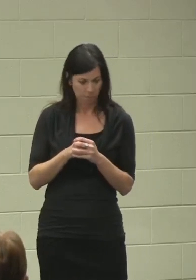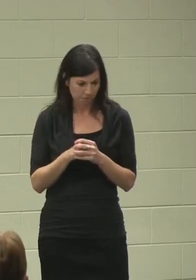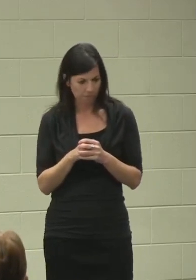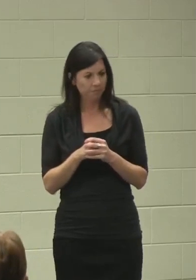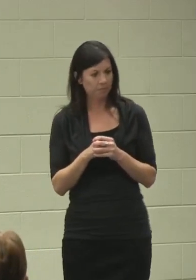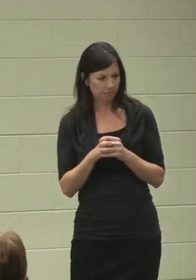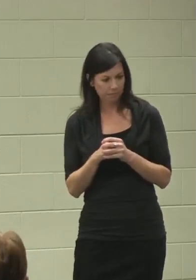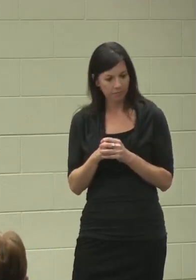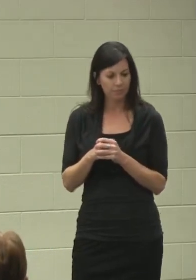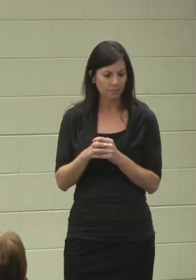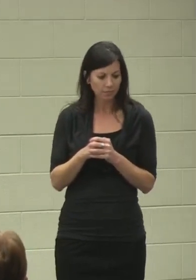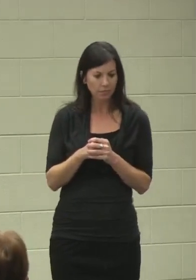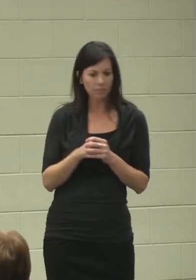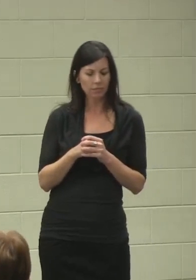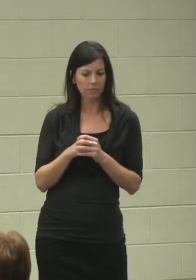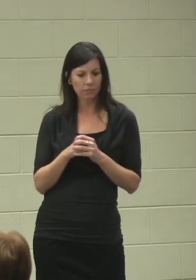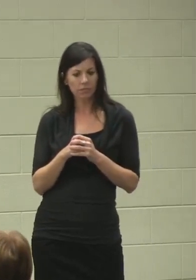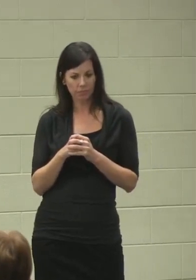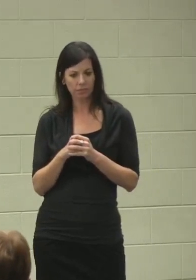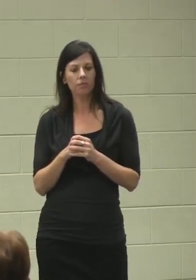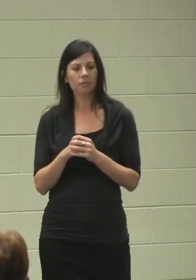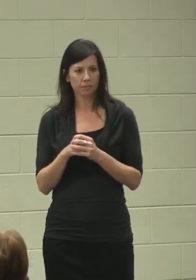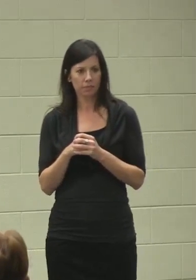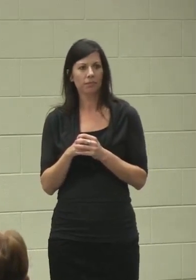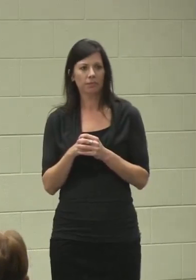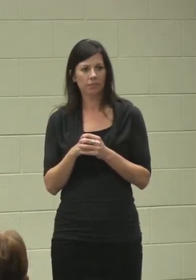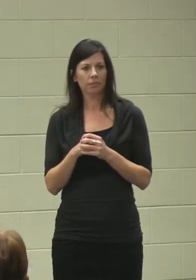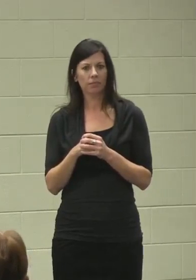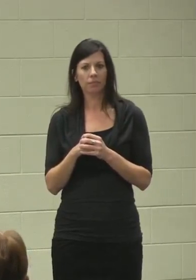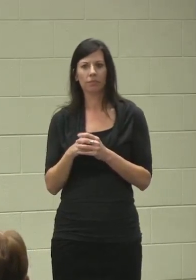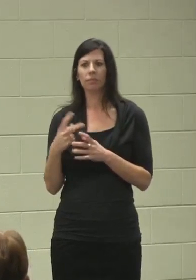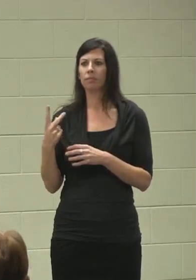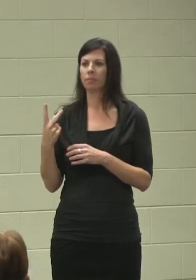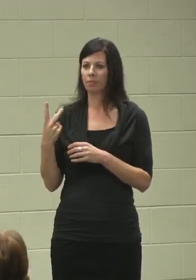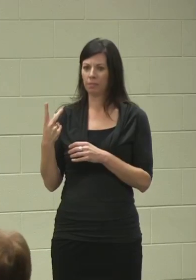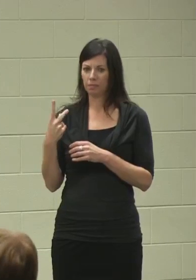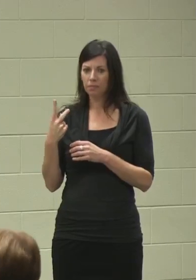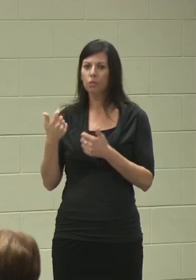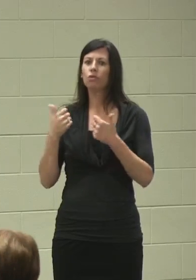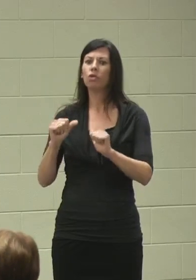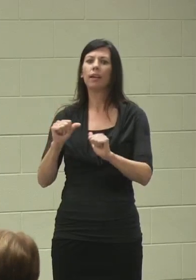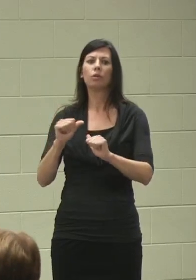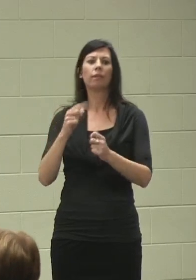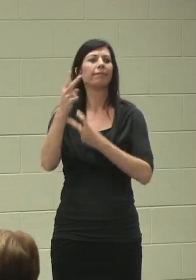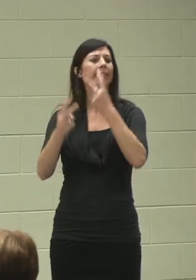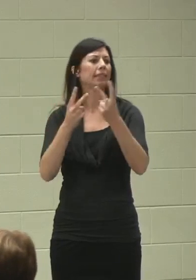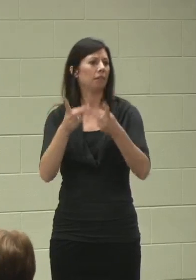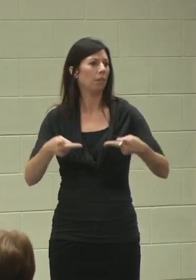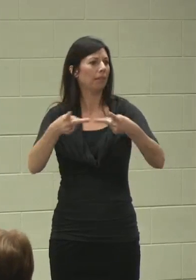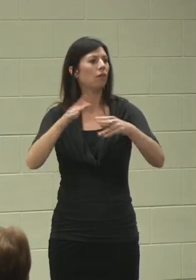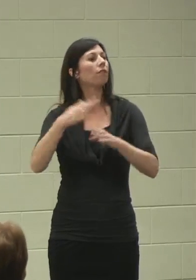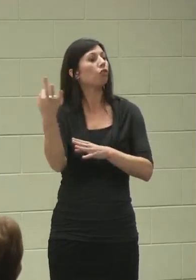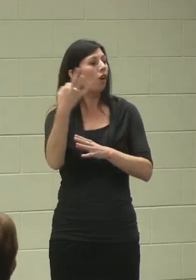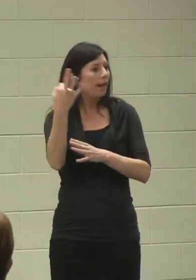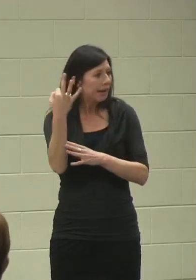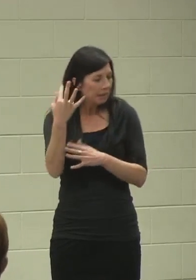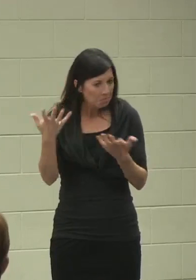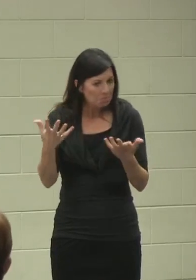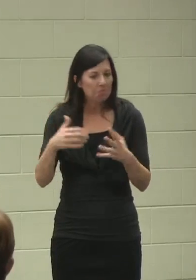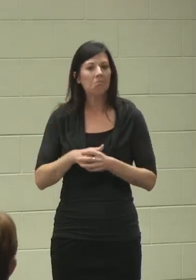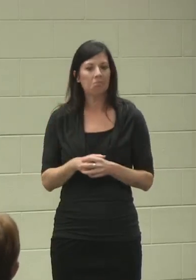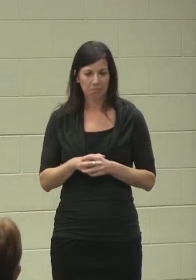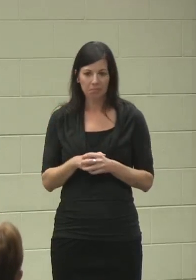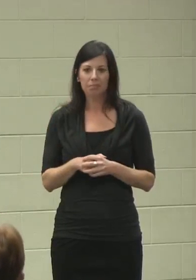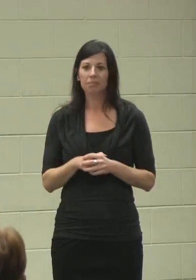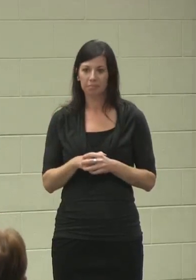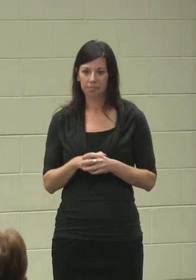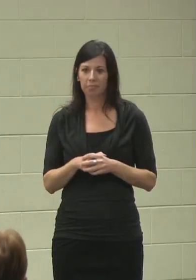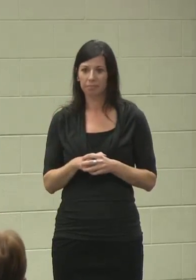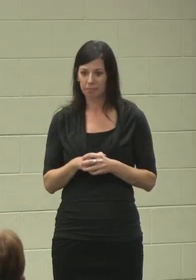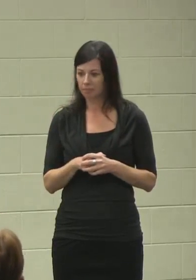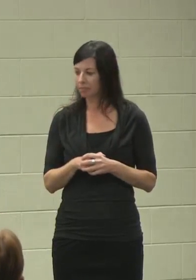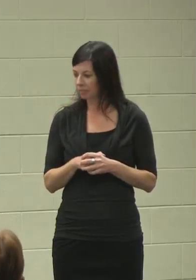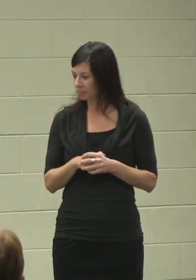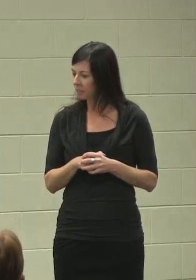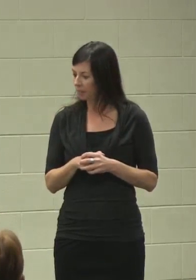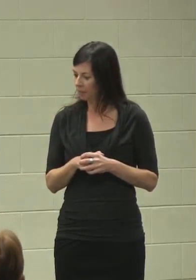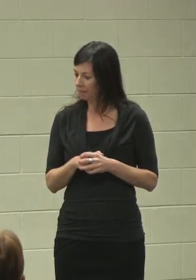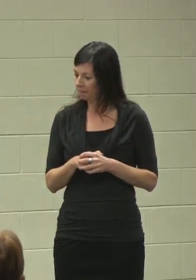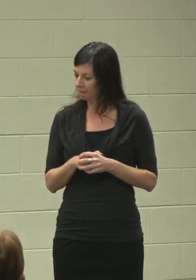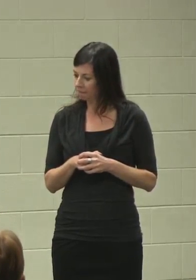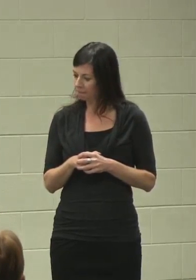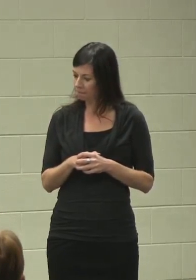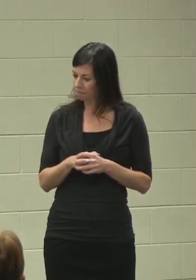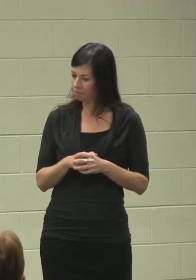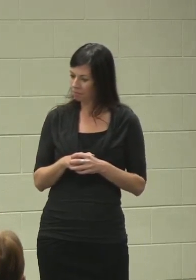to visit Living Experience on Friday."